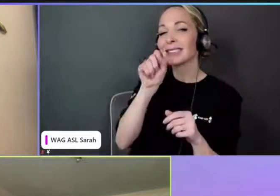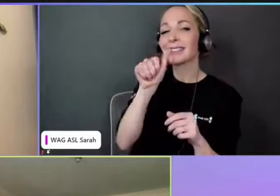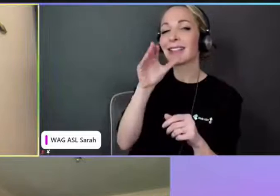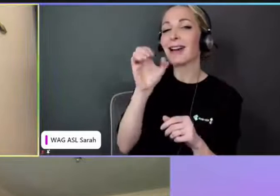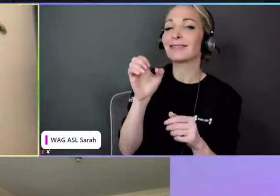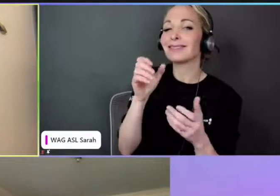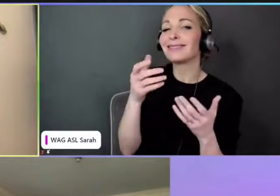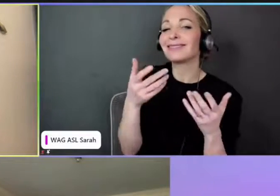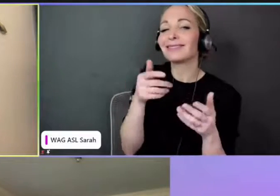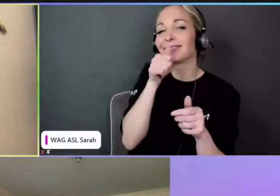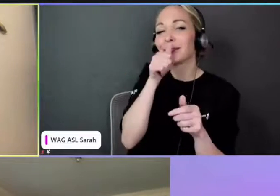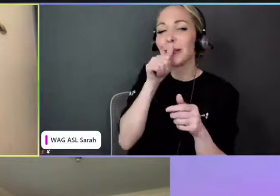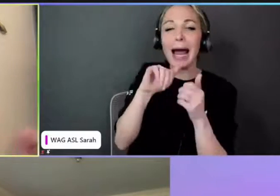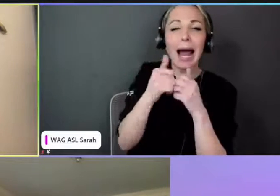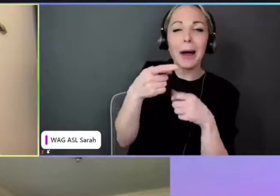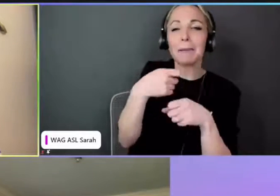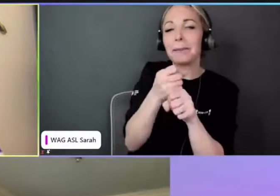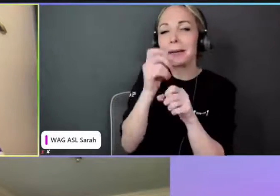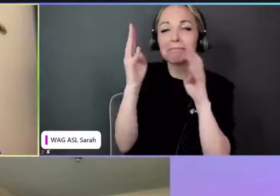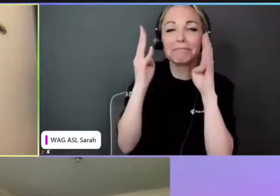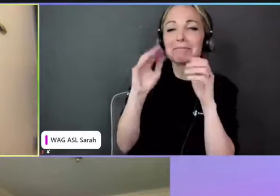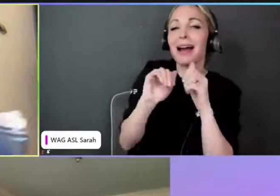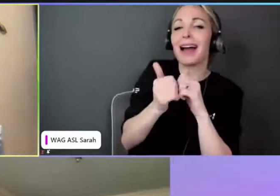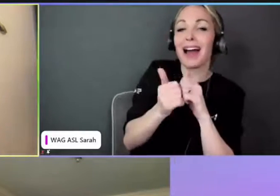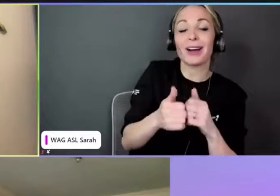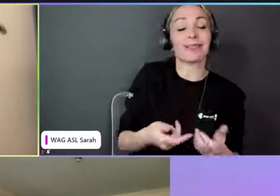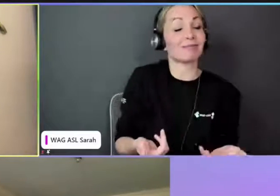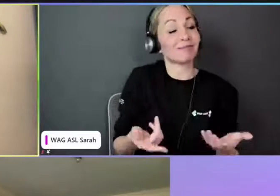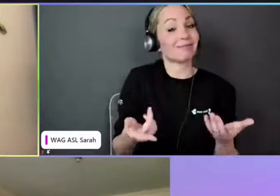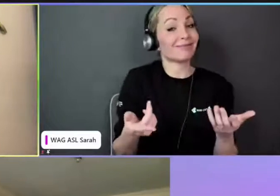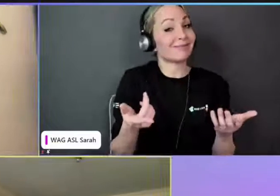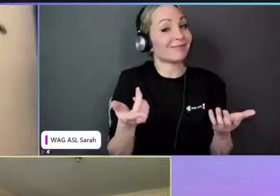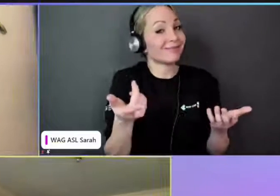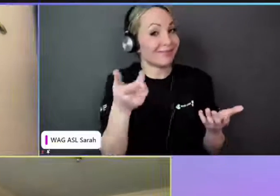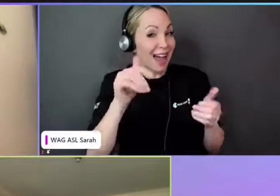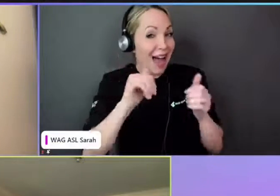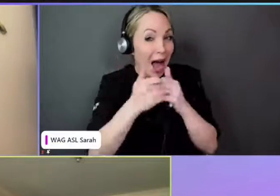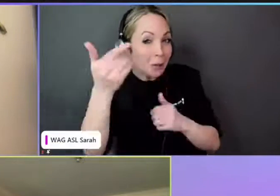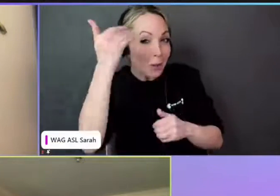Yeah, if you're interested, check out our career page. That's how you learn what the secret sauce is.